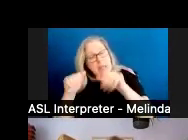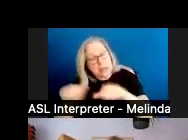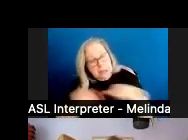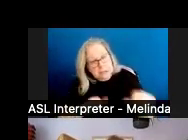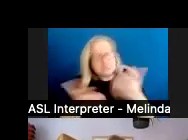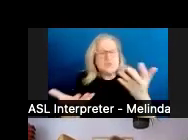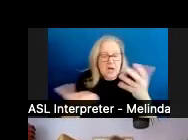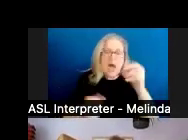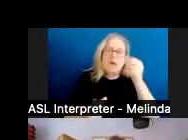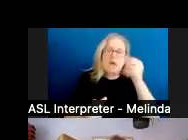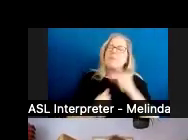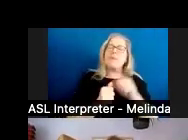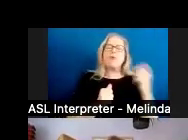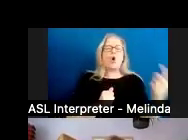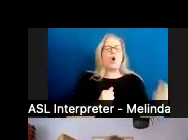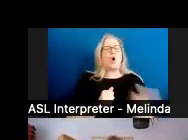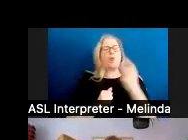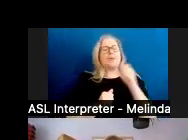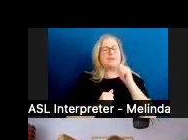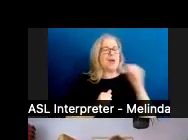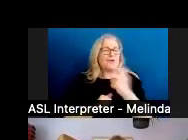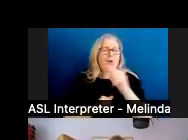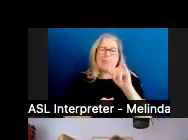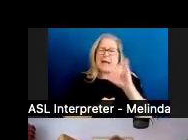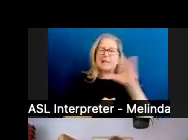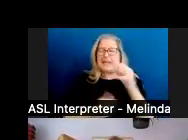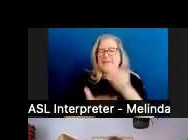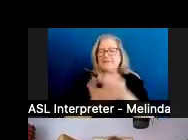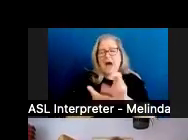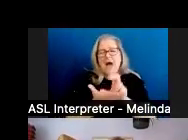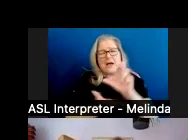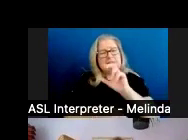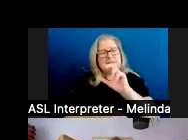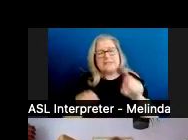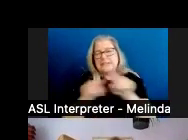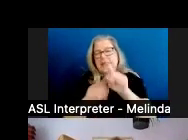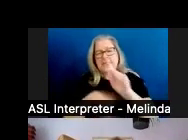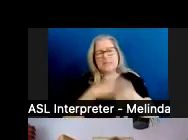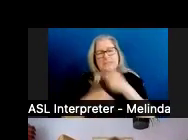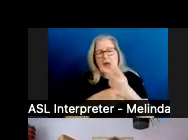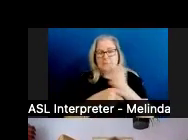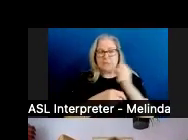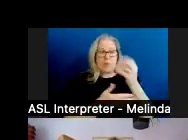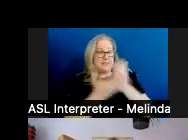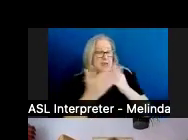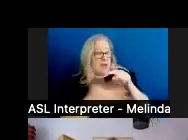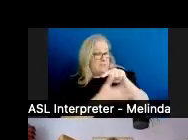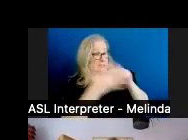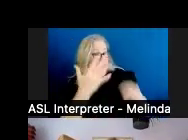and remember always, not all ICs fund the same types of grants, so some of these scenarios that we're going to walk you through